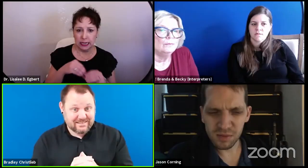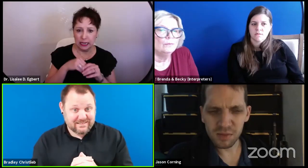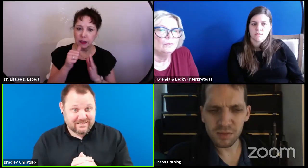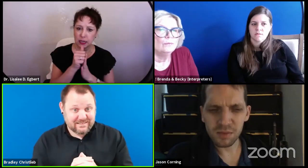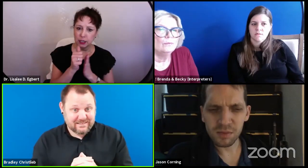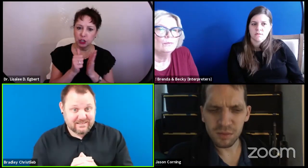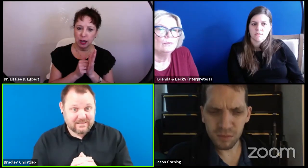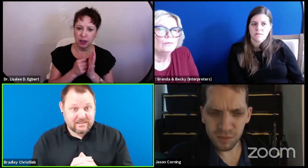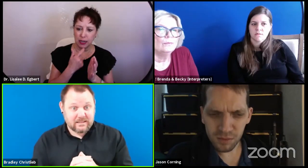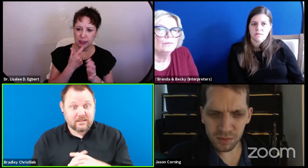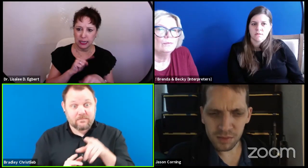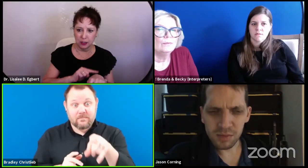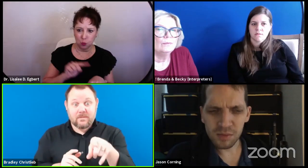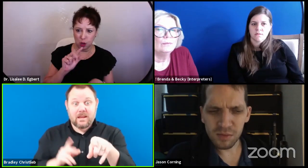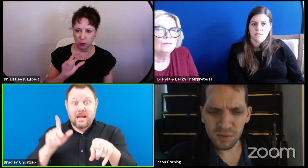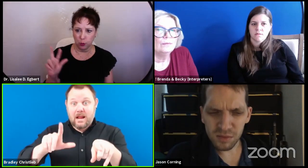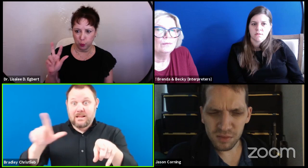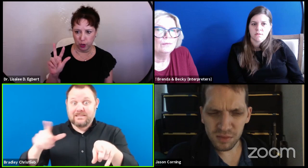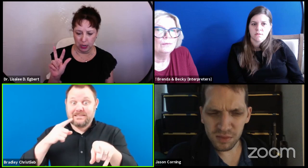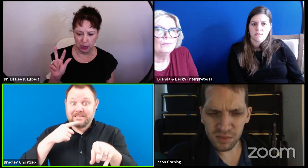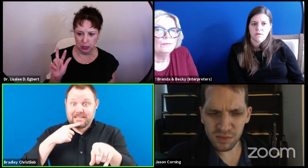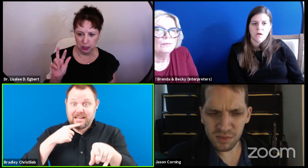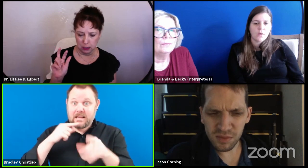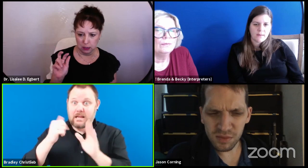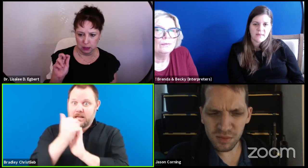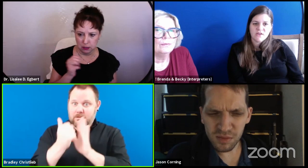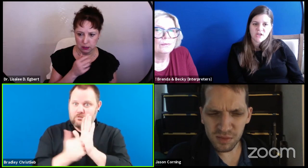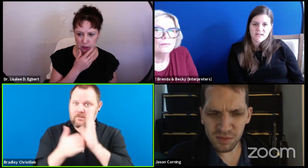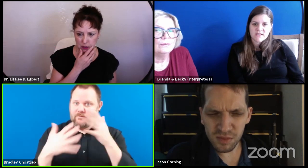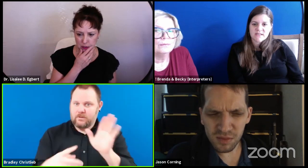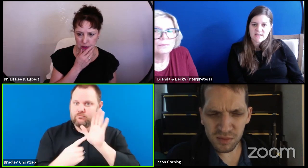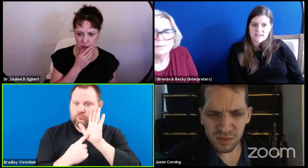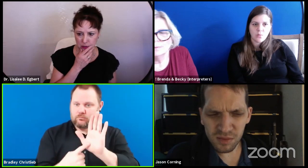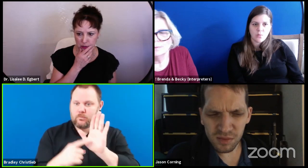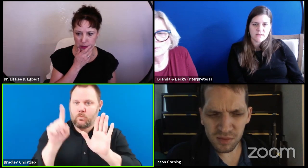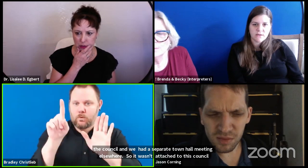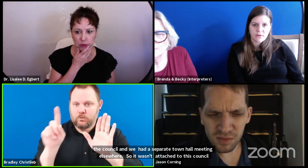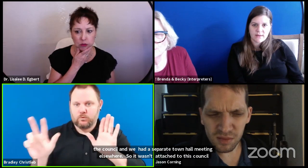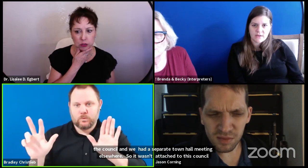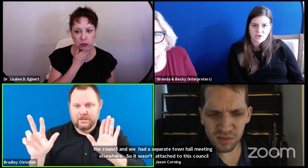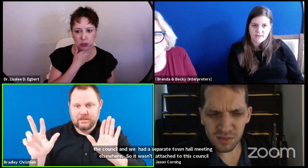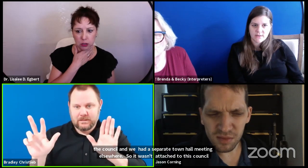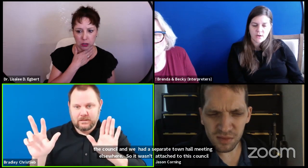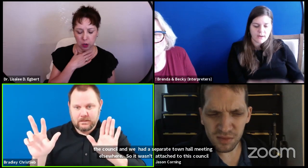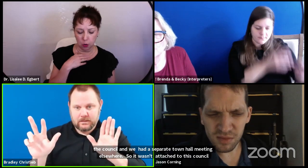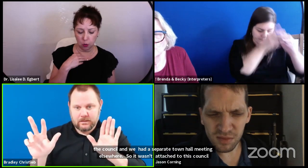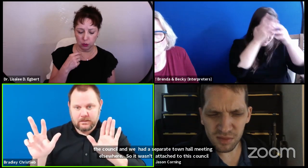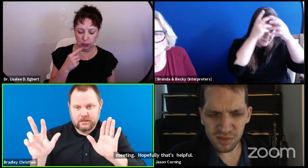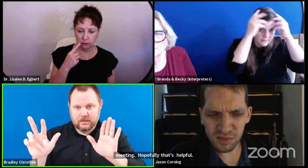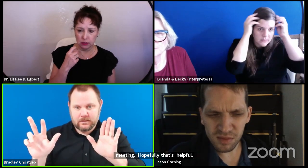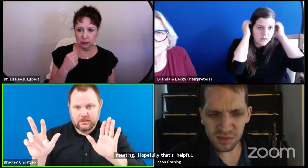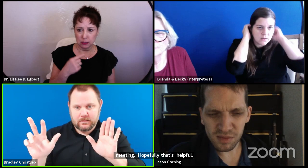The agenda does say 1:00-3:00 on the agenda.